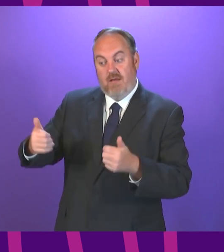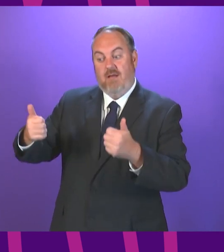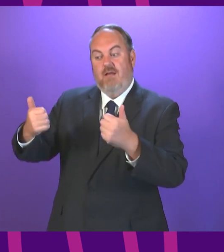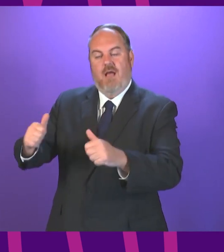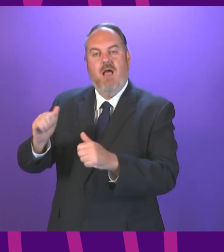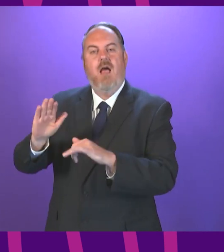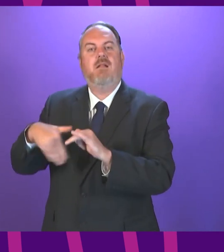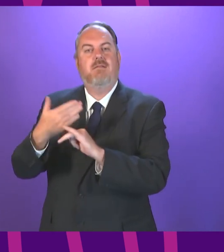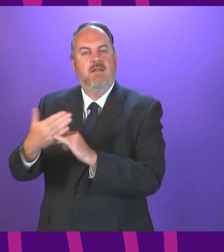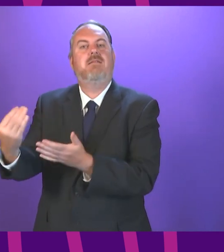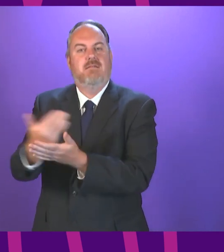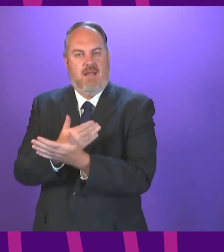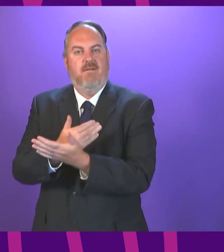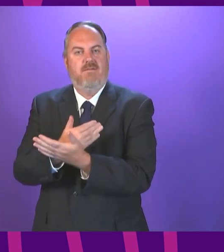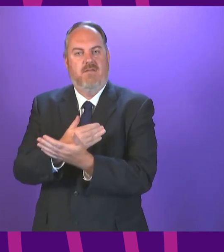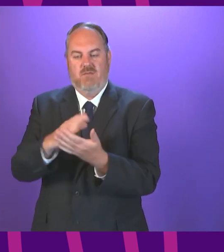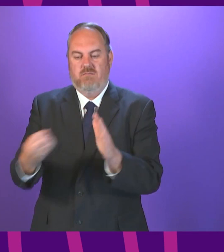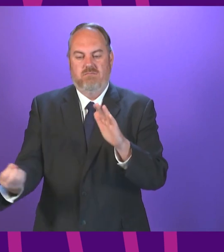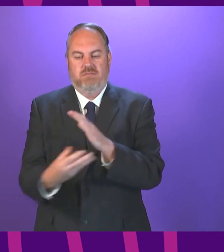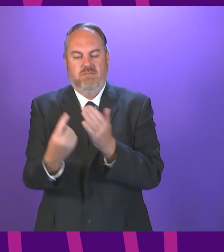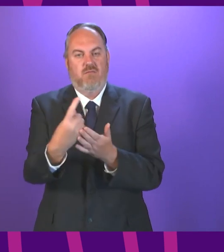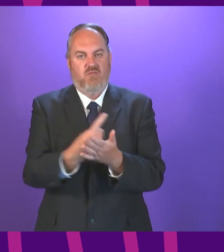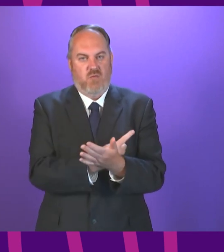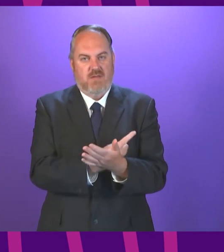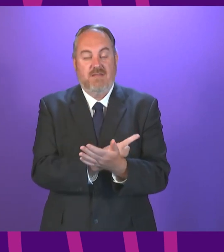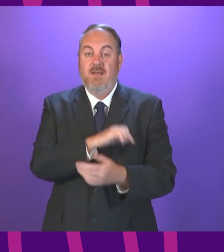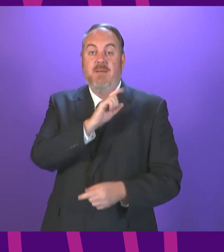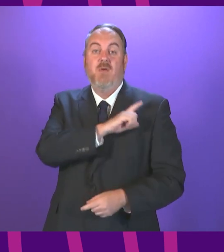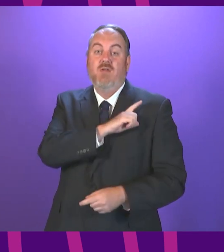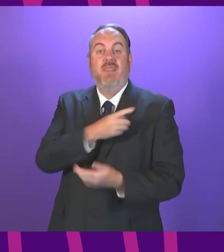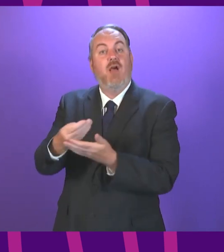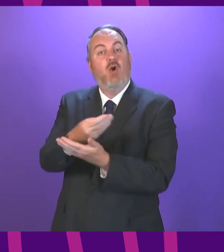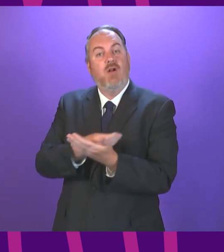to ease restrictions—we are not slamming on the brakes—but we will do so carefully.